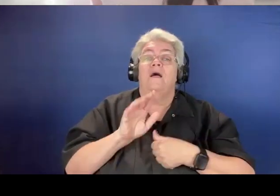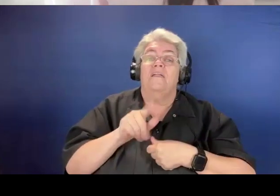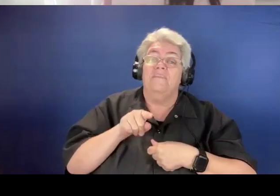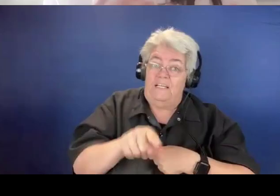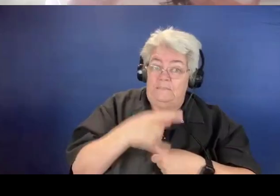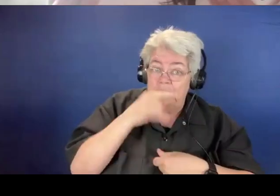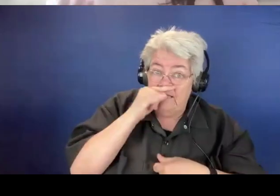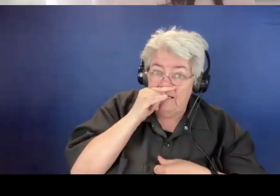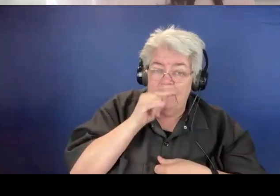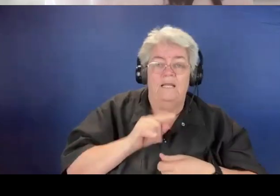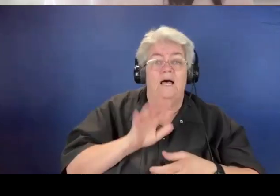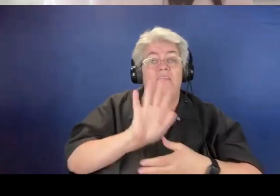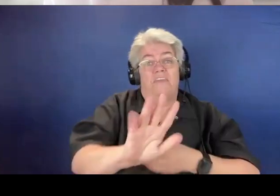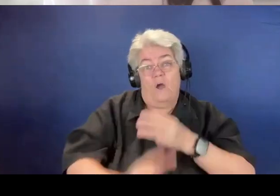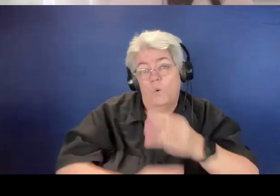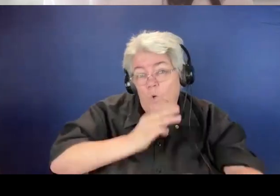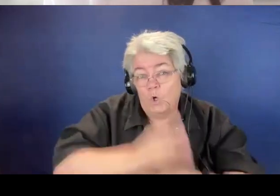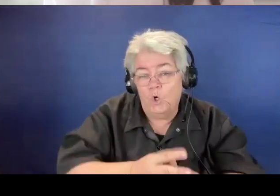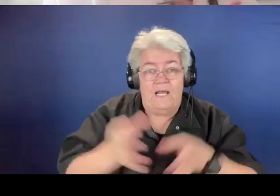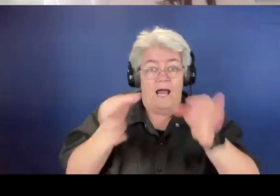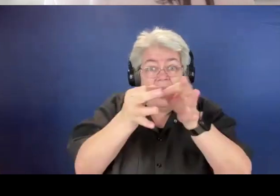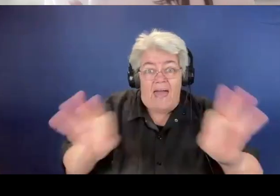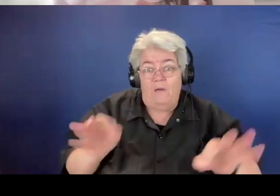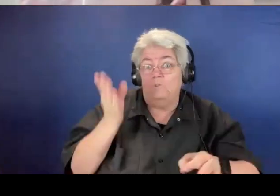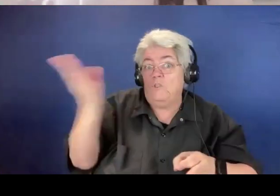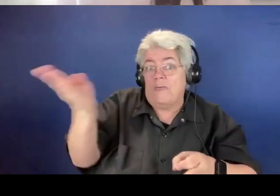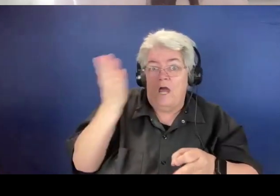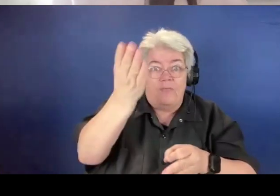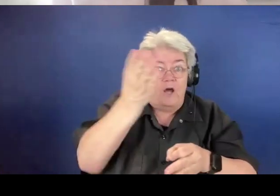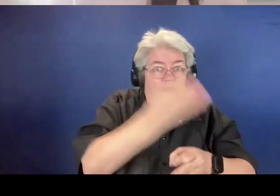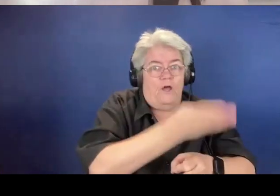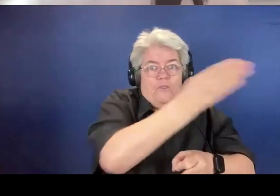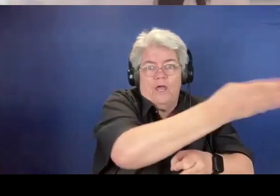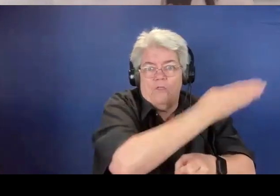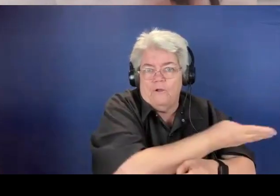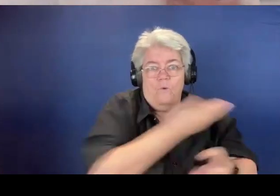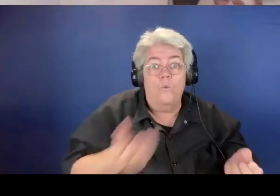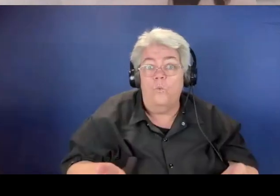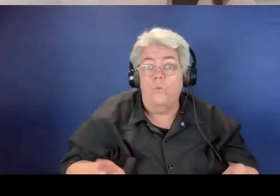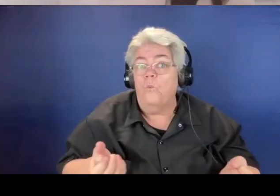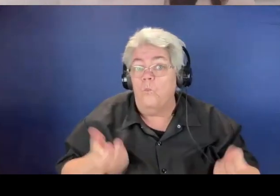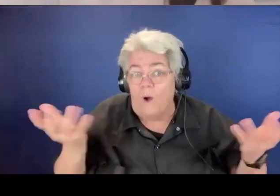life using both standardized assessments and dynamic assessments just like we